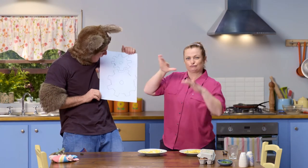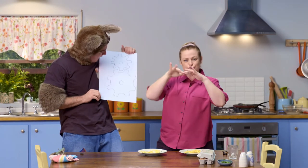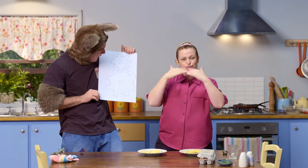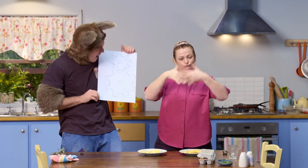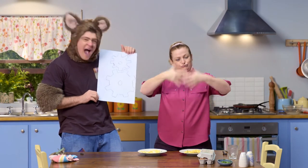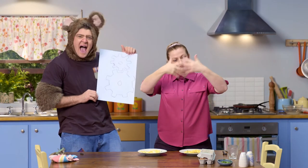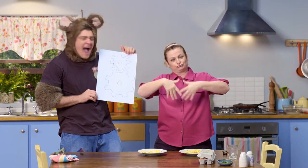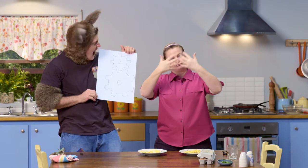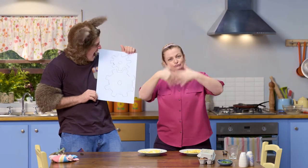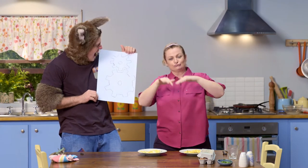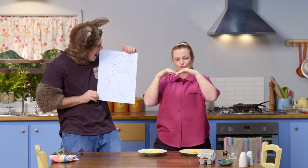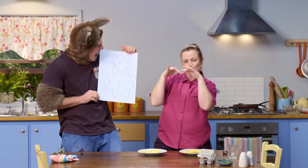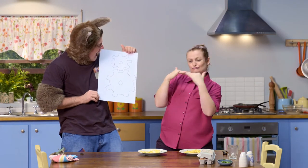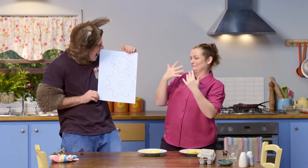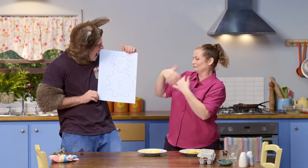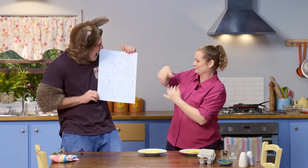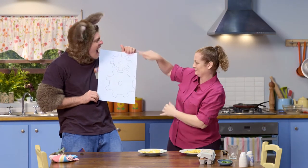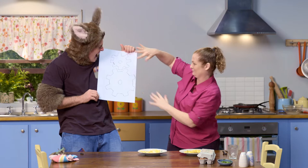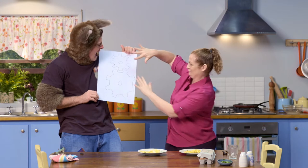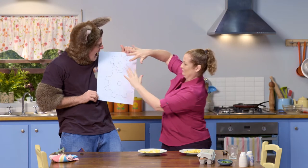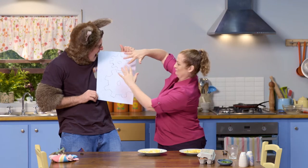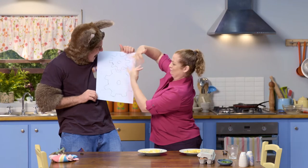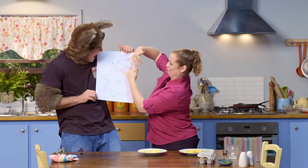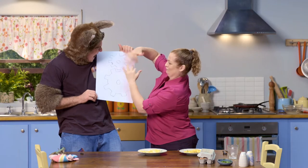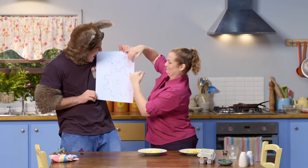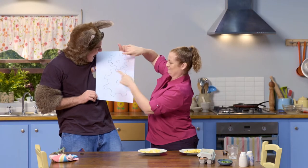Oh, look at that. You've drawn how they go together and how they rotate.